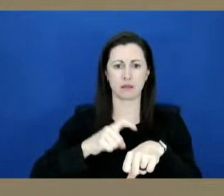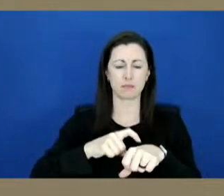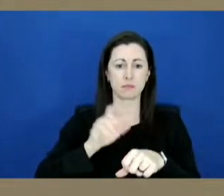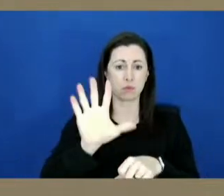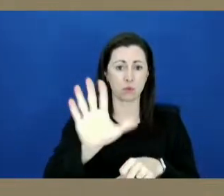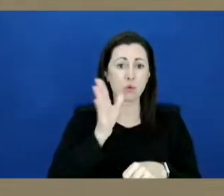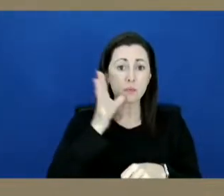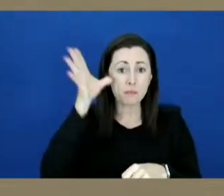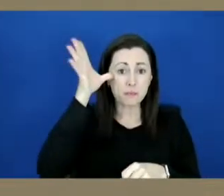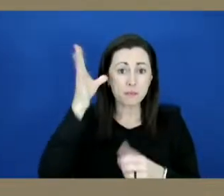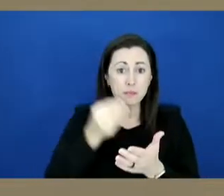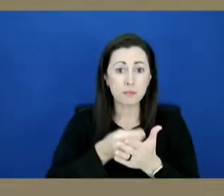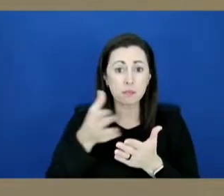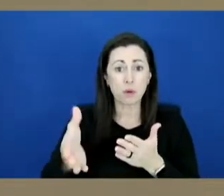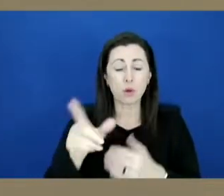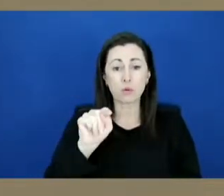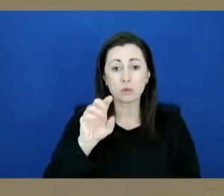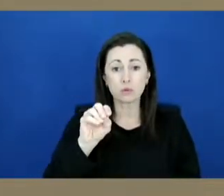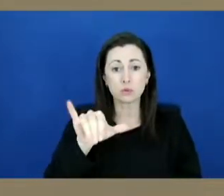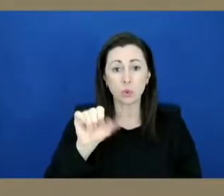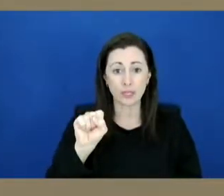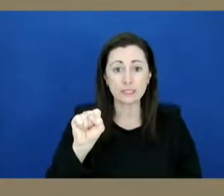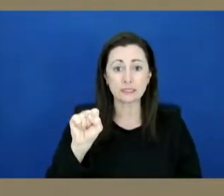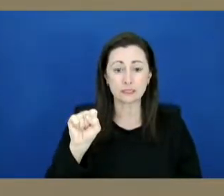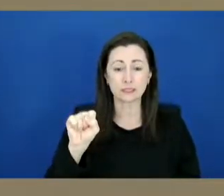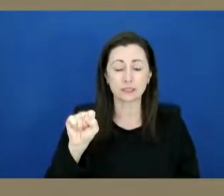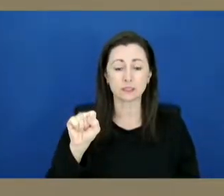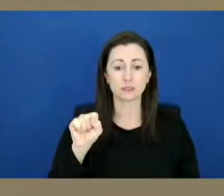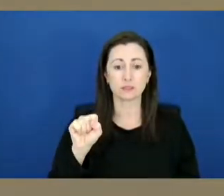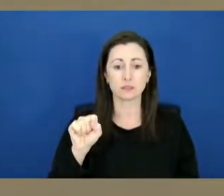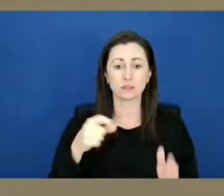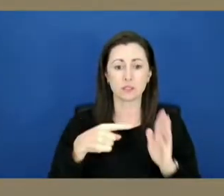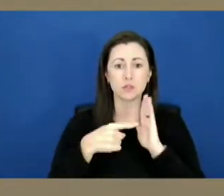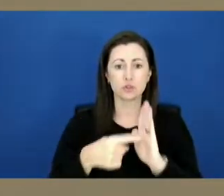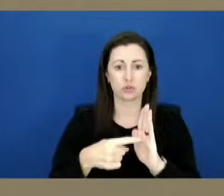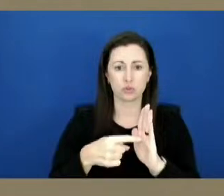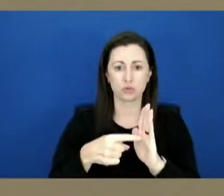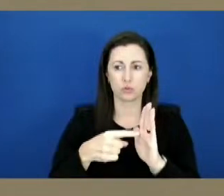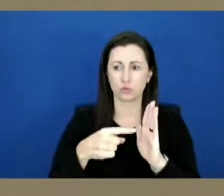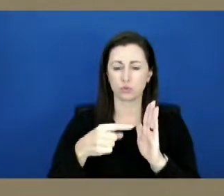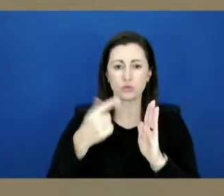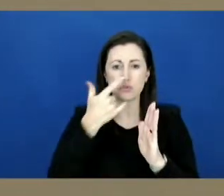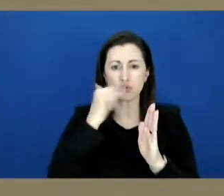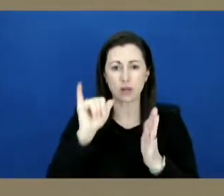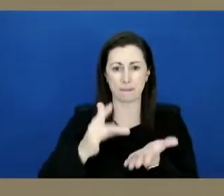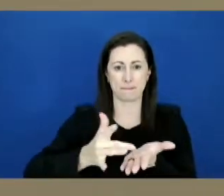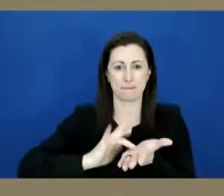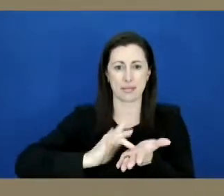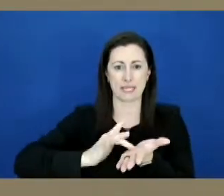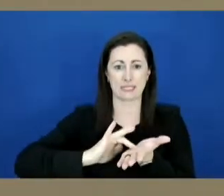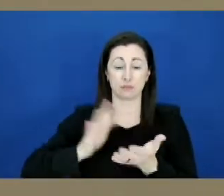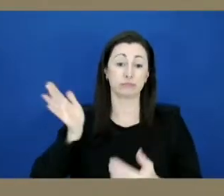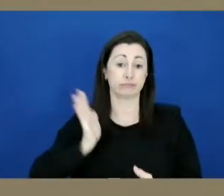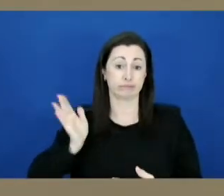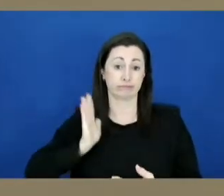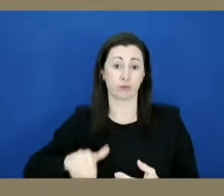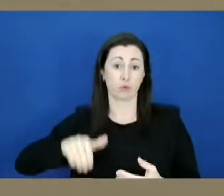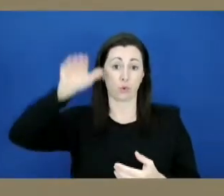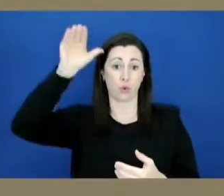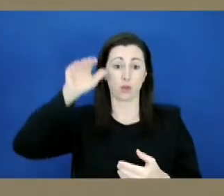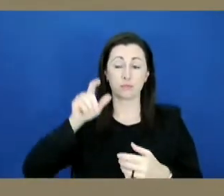THAT AT CHRISTMAS TIME, YOUR